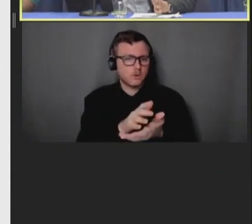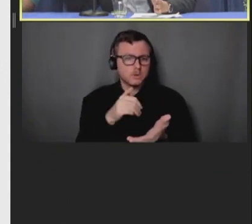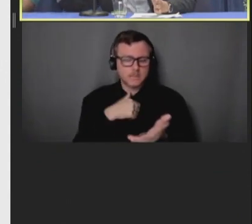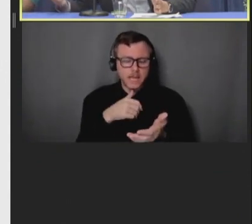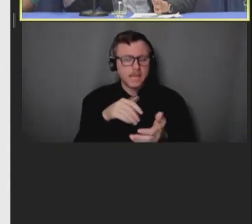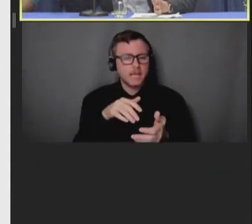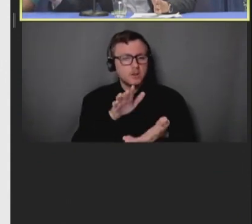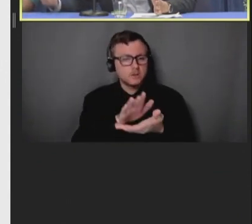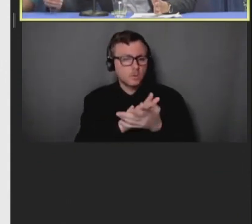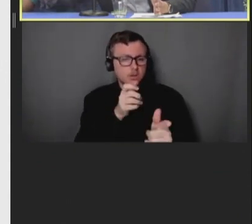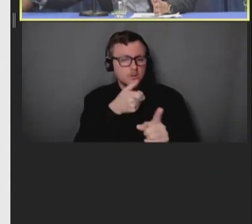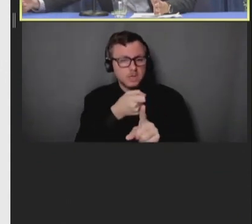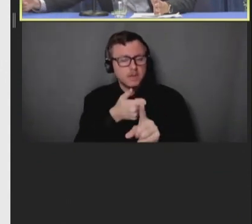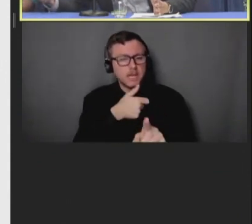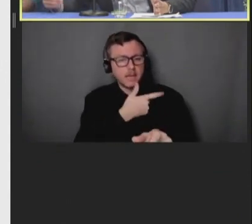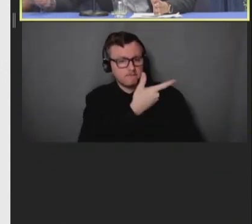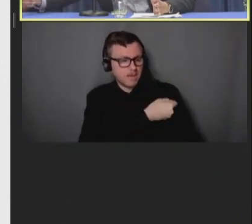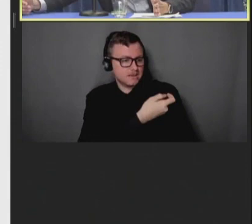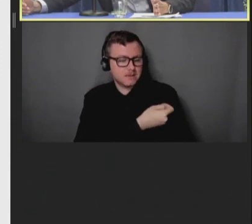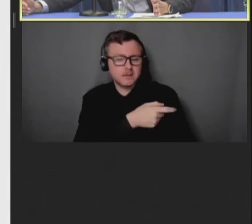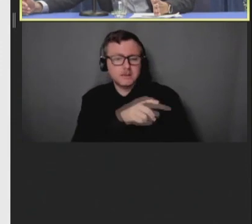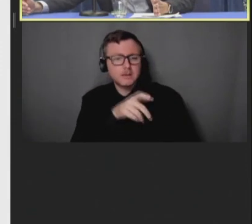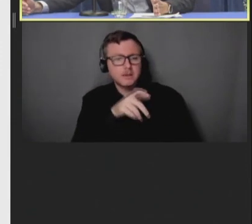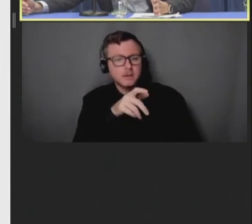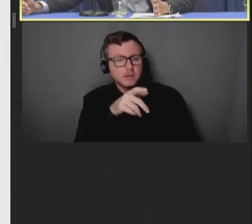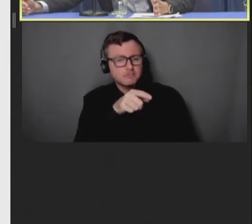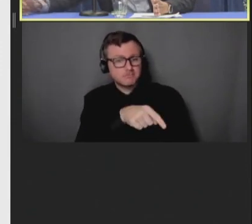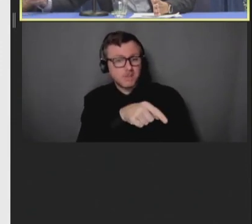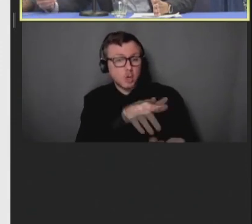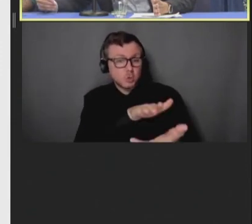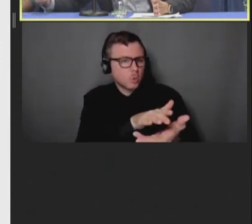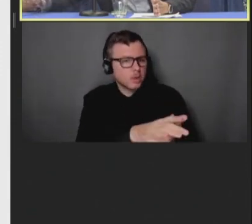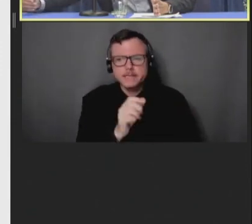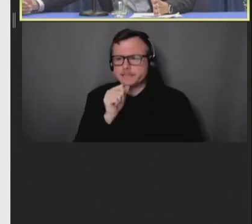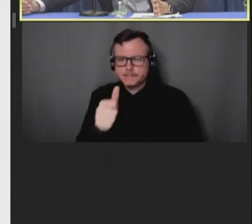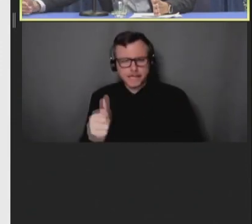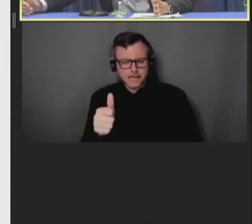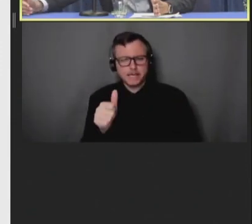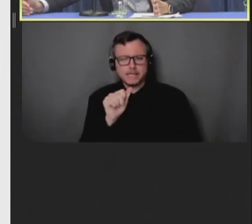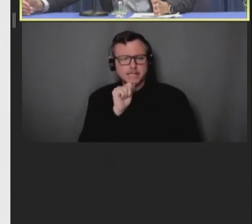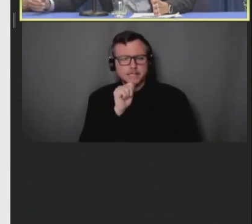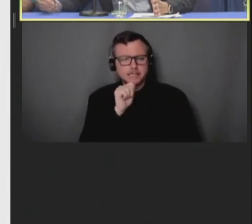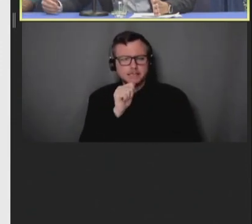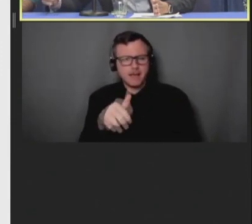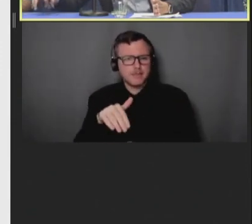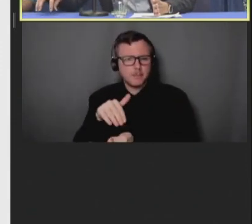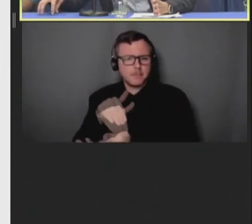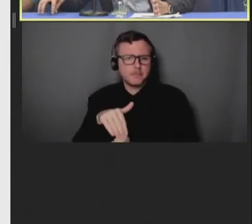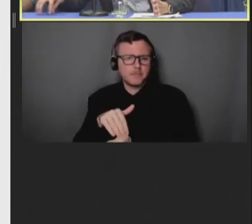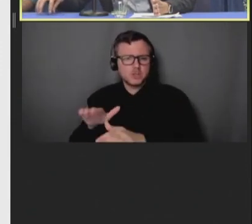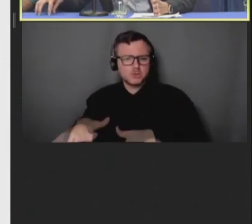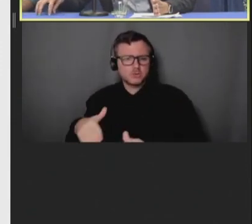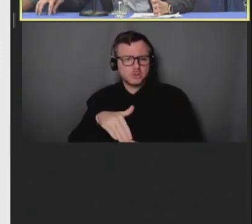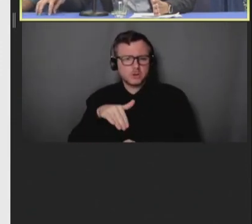Like most of our kids got vaccinated at school, not at their pediatrician, because you couldn't get the economies to scale that way, right? The pediatricians, there's just too few of them.